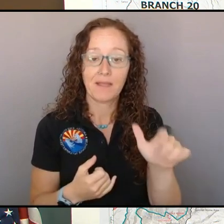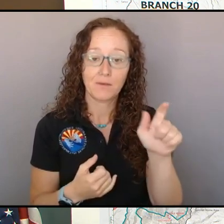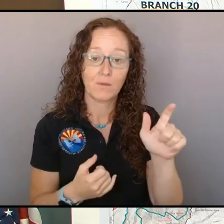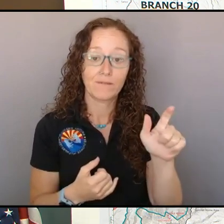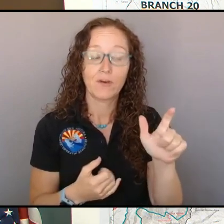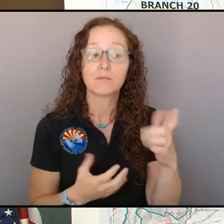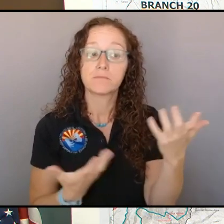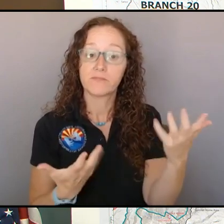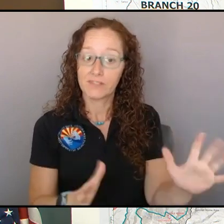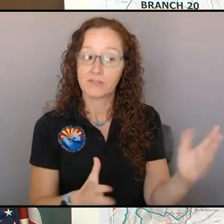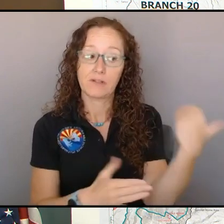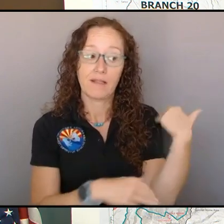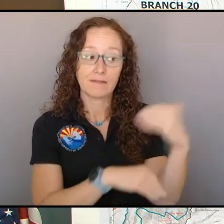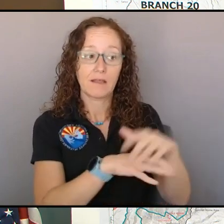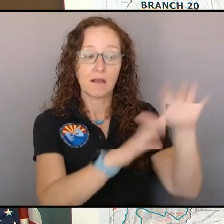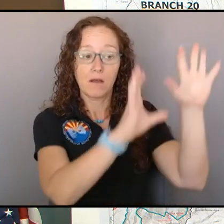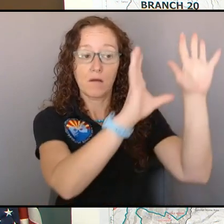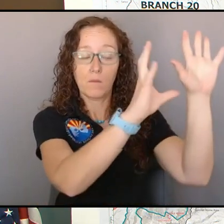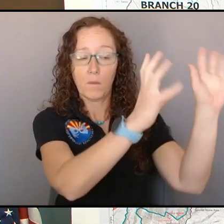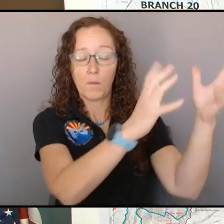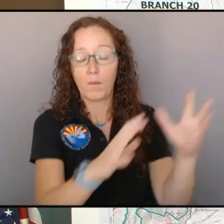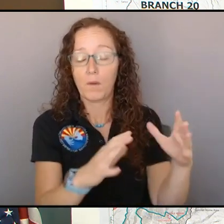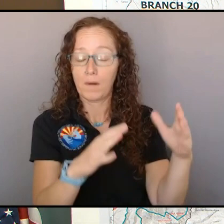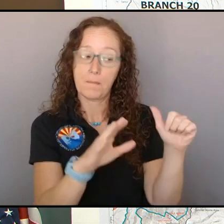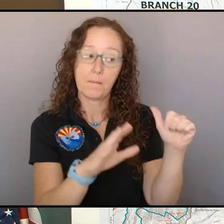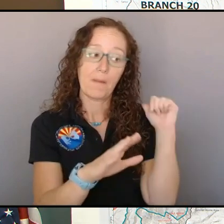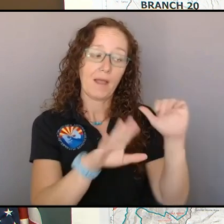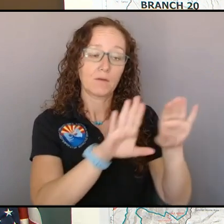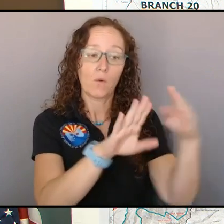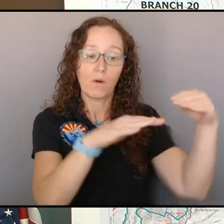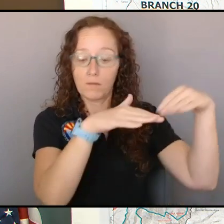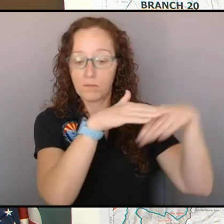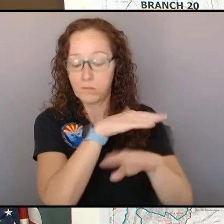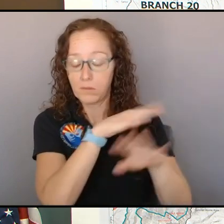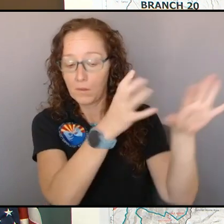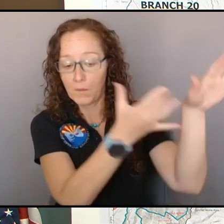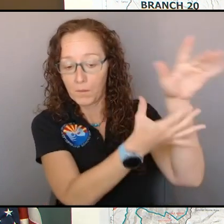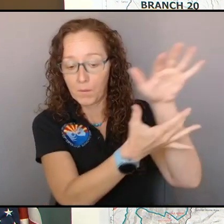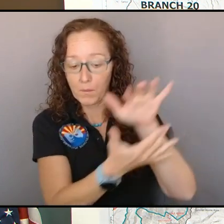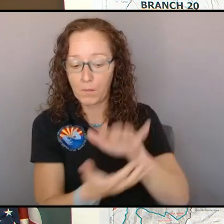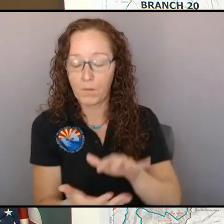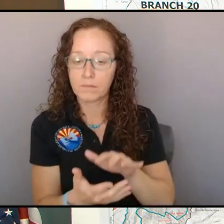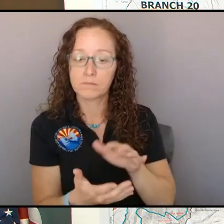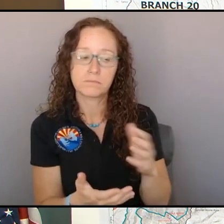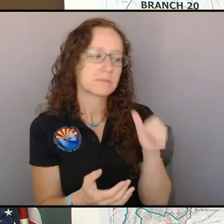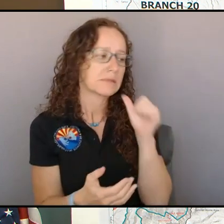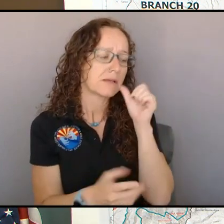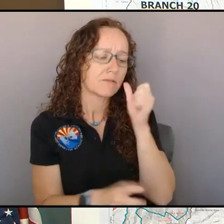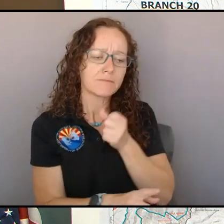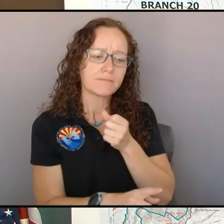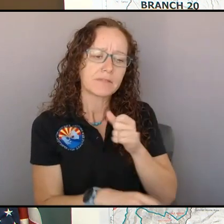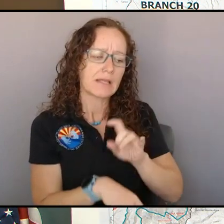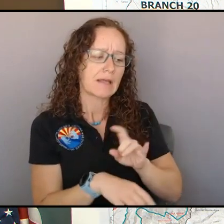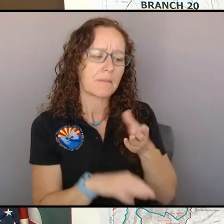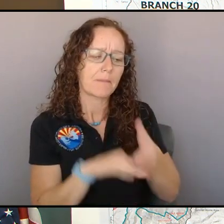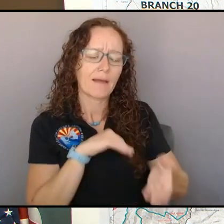plains yesterday. Hit Las Vegas little after 8 PM and as we